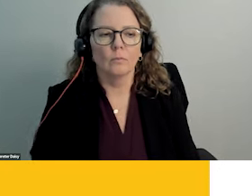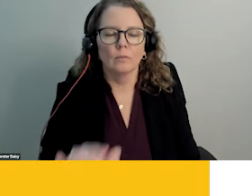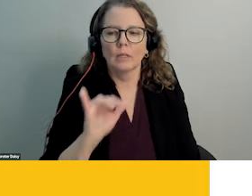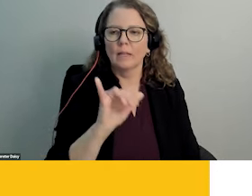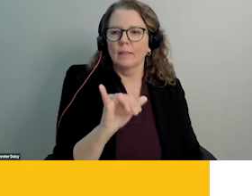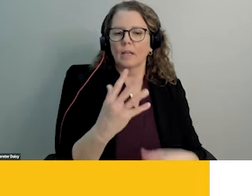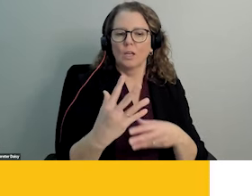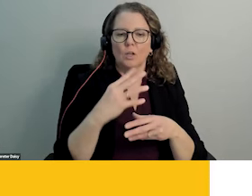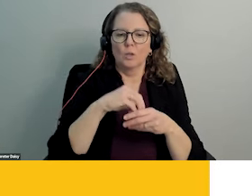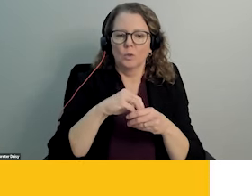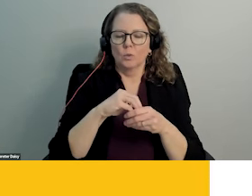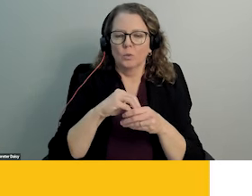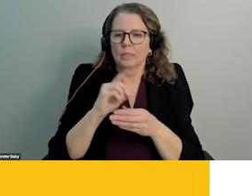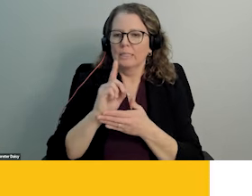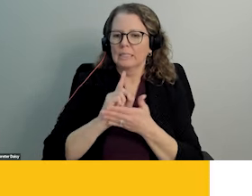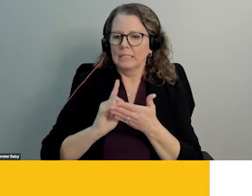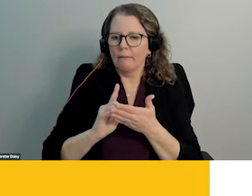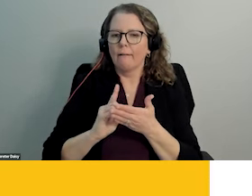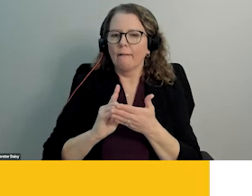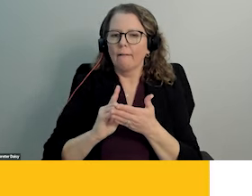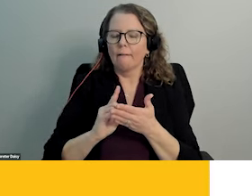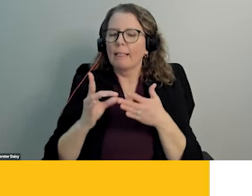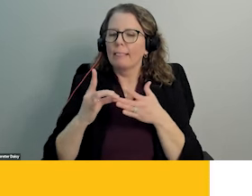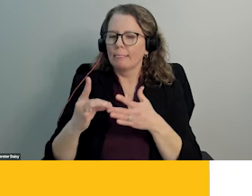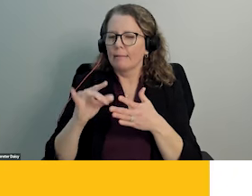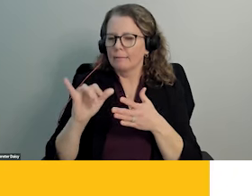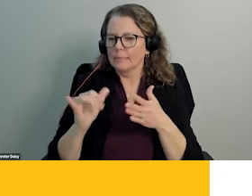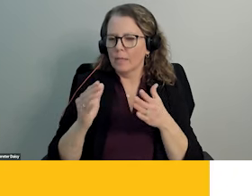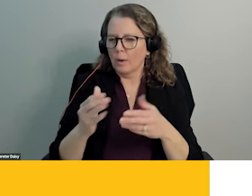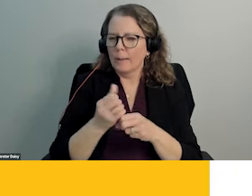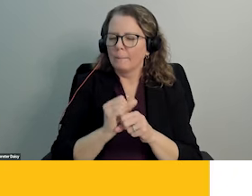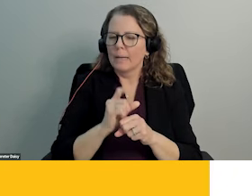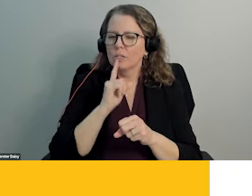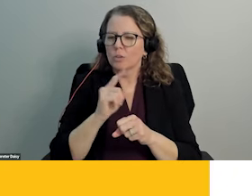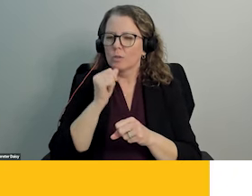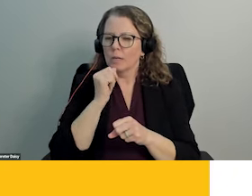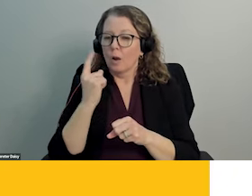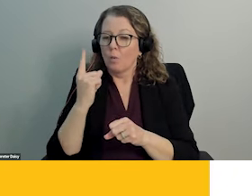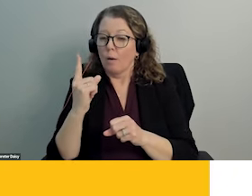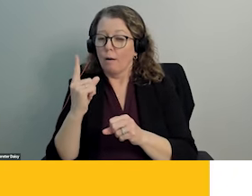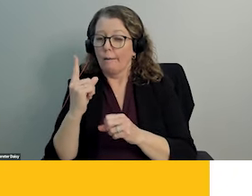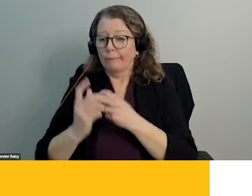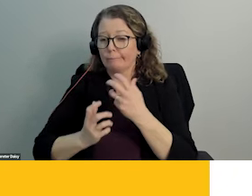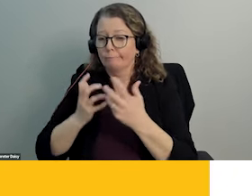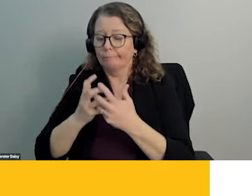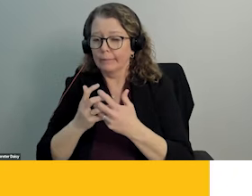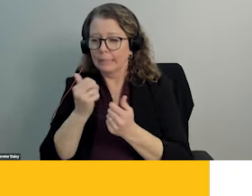for one size fits one when it comes to solutions. And ultimately, this work does take a lot of energy.